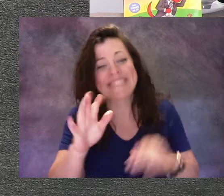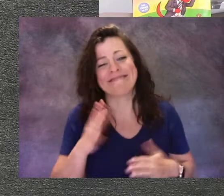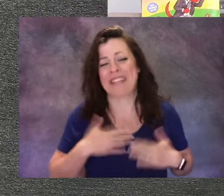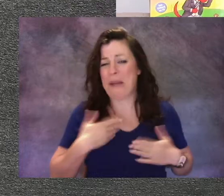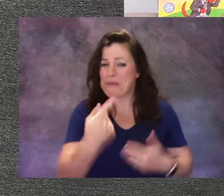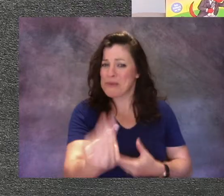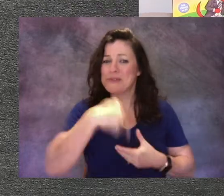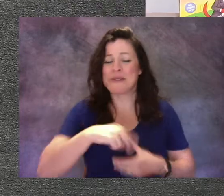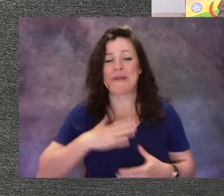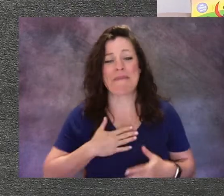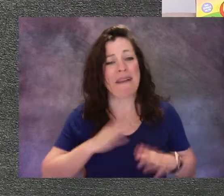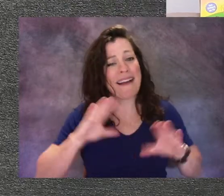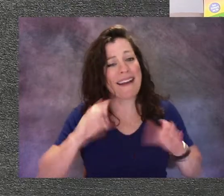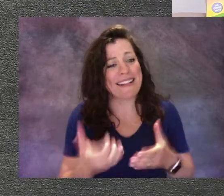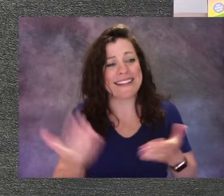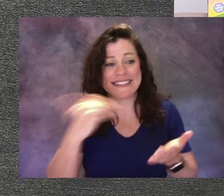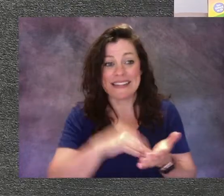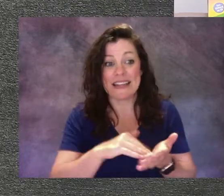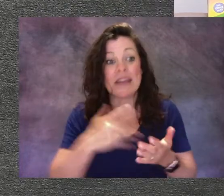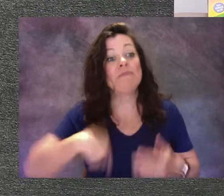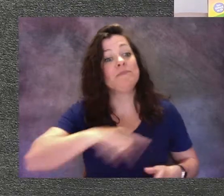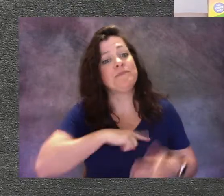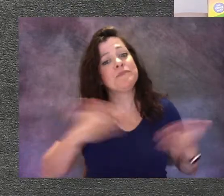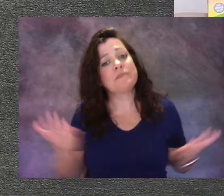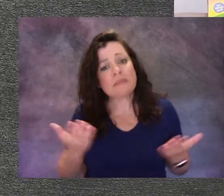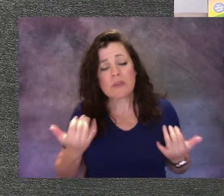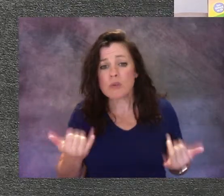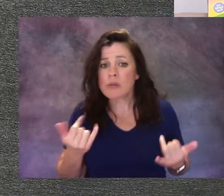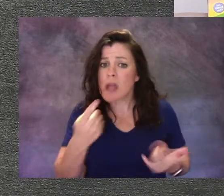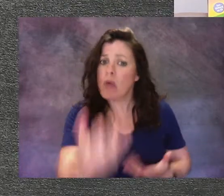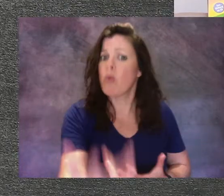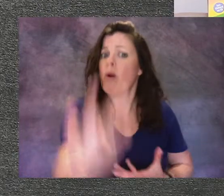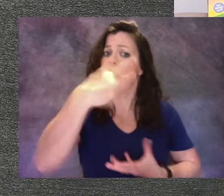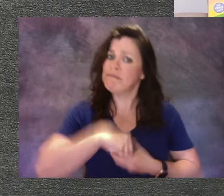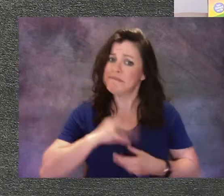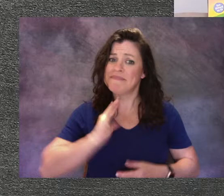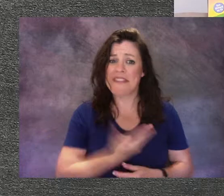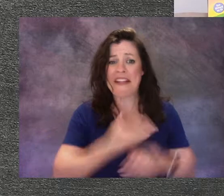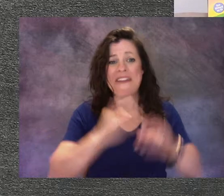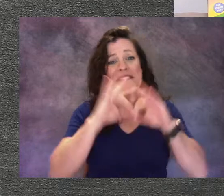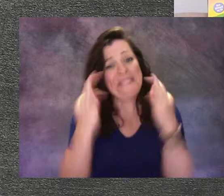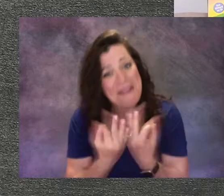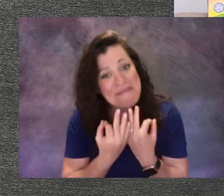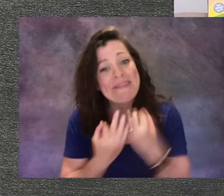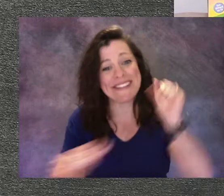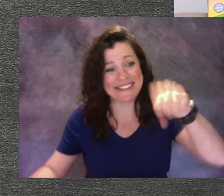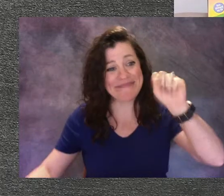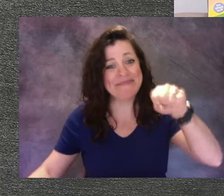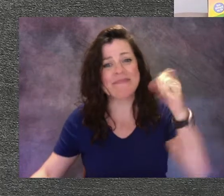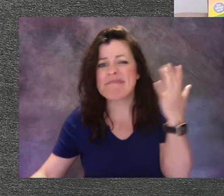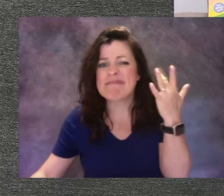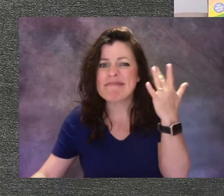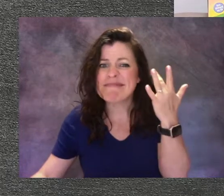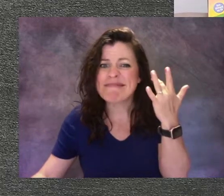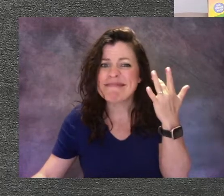And I hope that while you're here today, you feel a little bit part of our school family. Because when we are at school together,